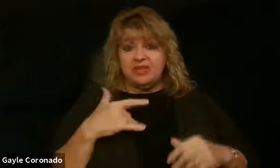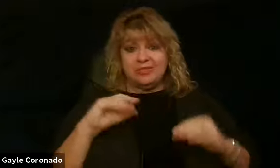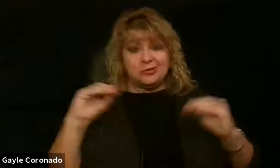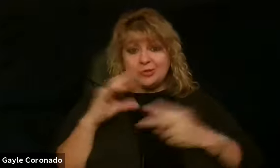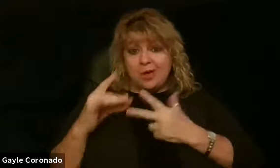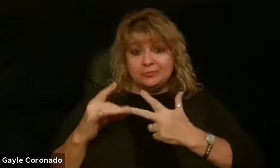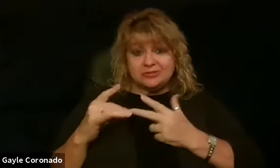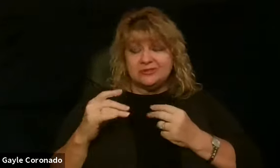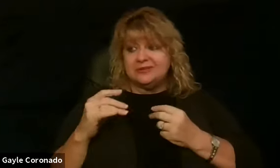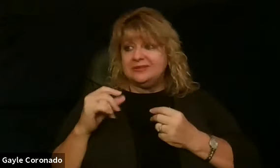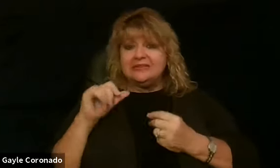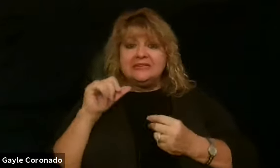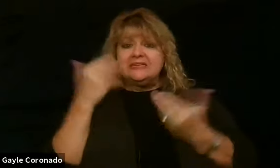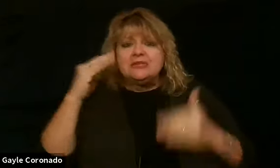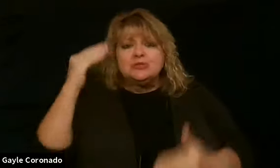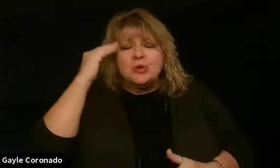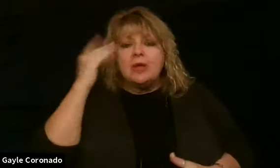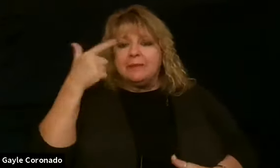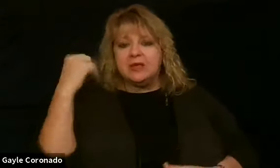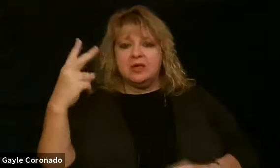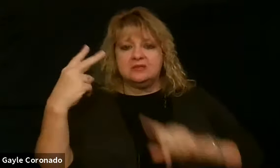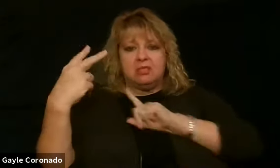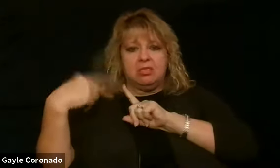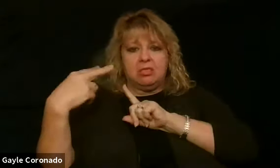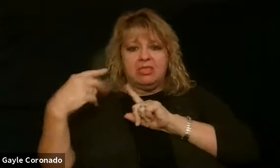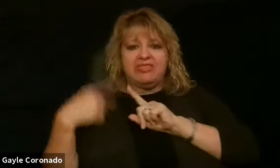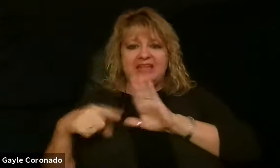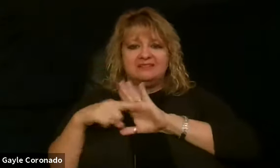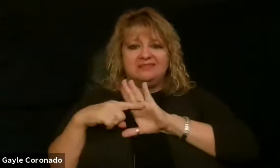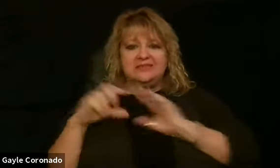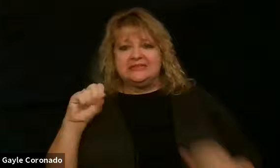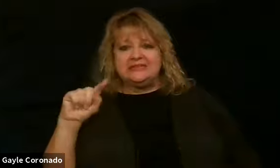Because, you know, perception stigma.